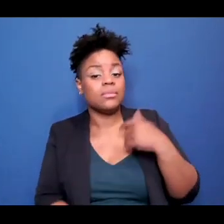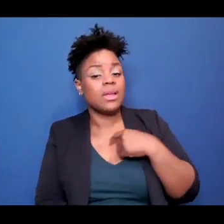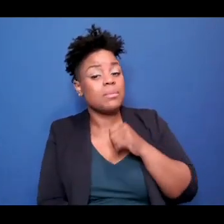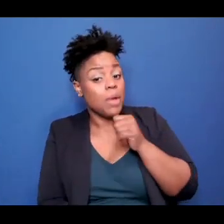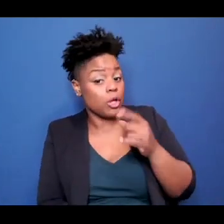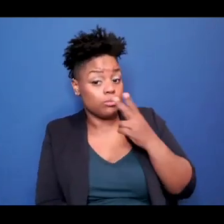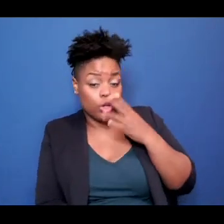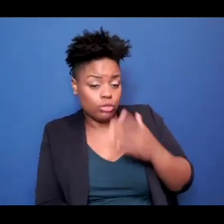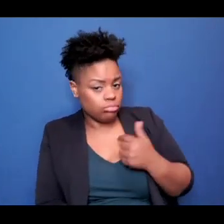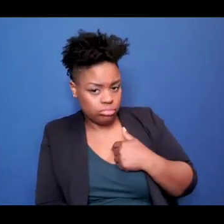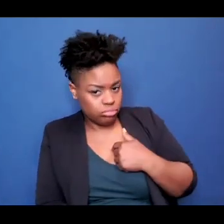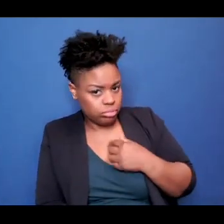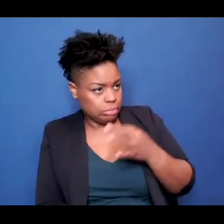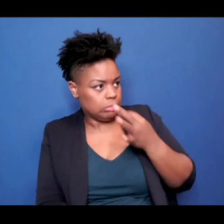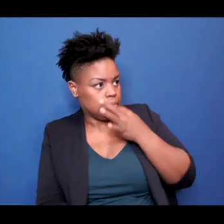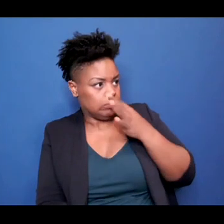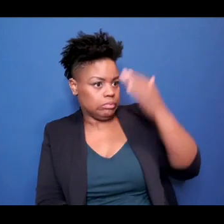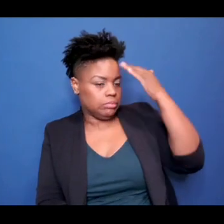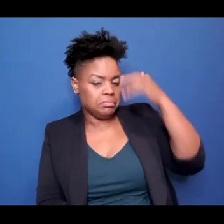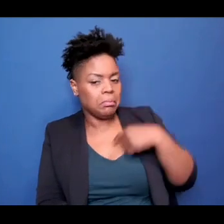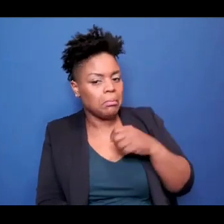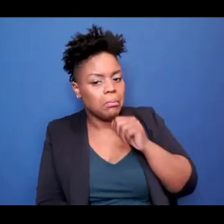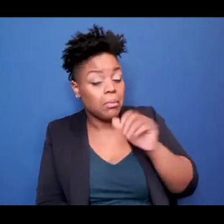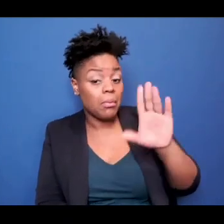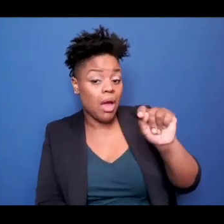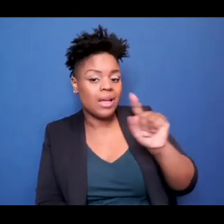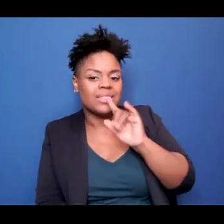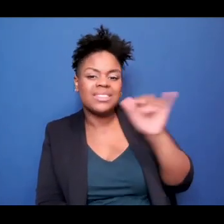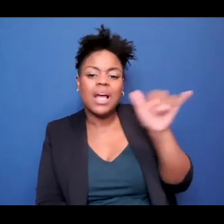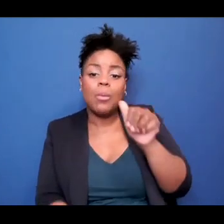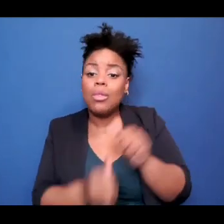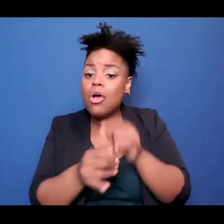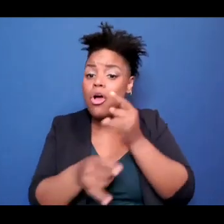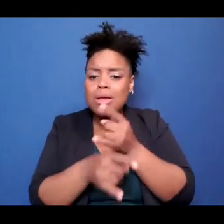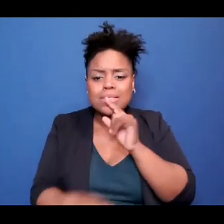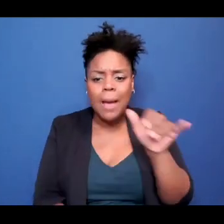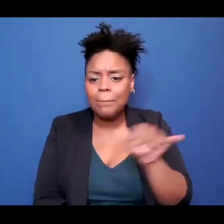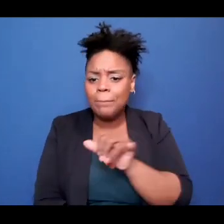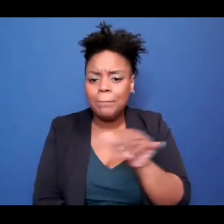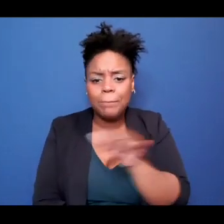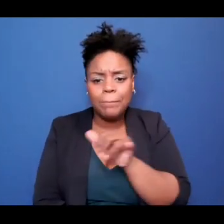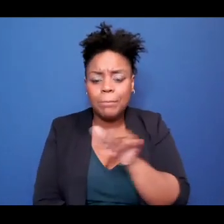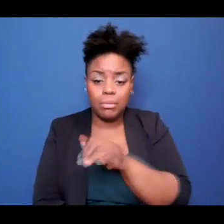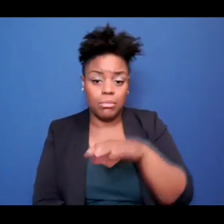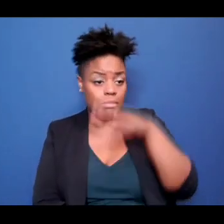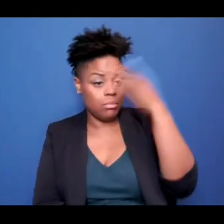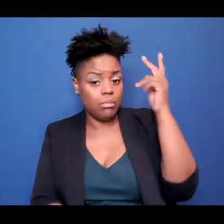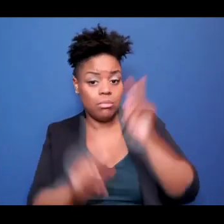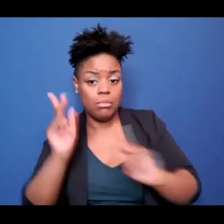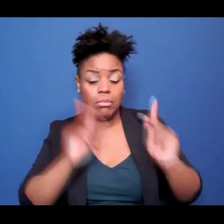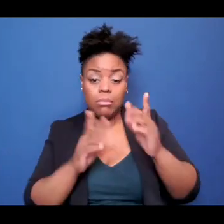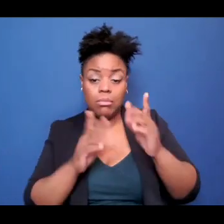EXPERT, BUT I KNOW THAT, RIGHT, THE SAME KIND OF THING THAT COMES UP WITH ALCOHOL IS THAT,